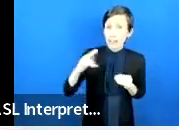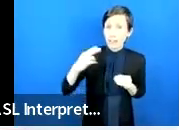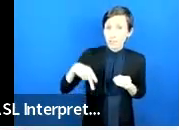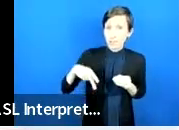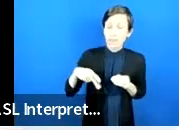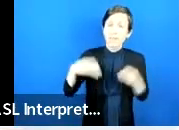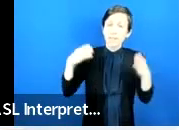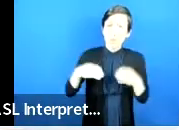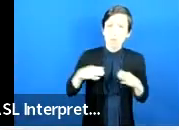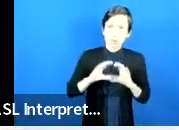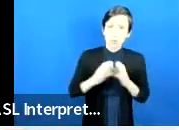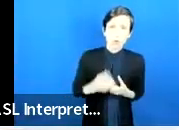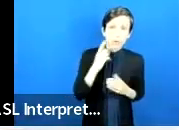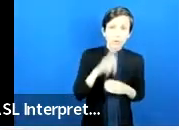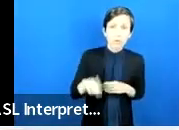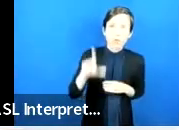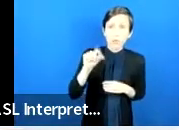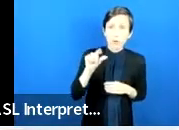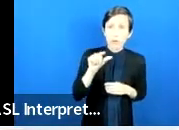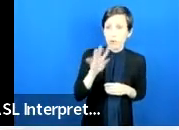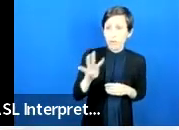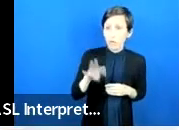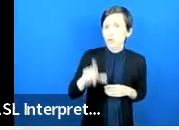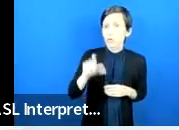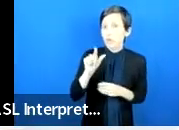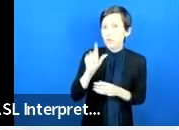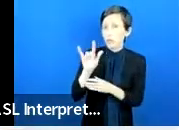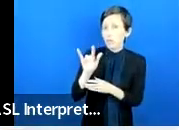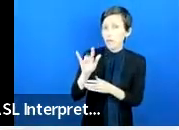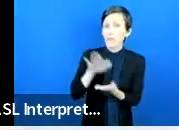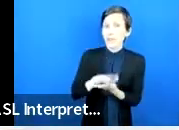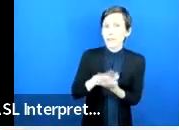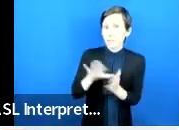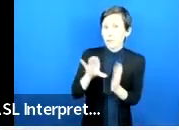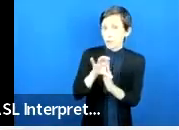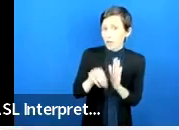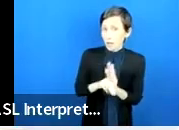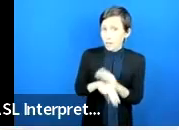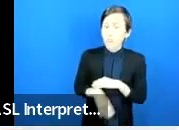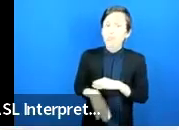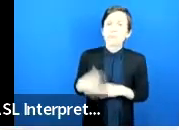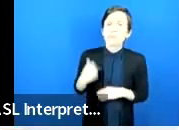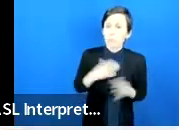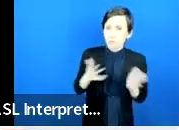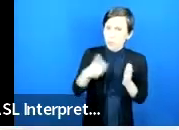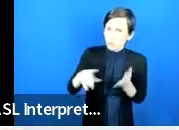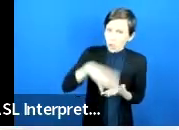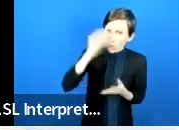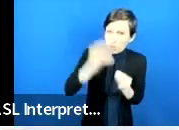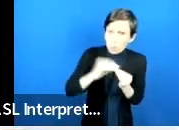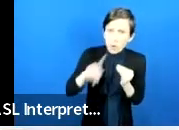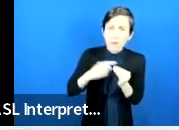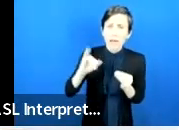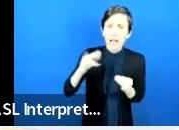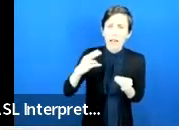to the 20 24 25 academic curriculum. We encourage you to learn more about IHP and to get involved.